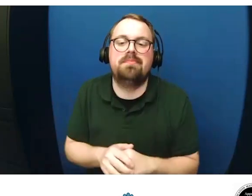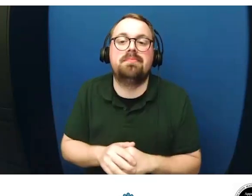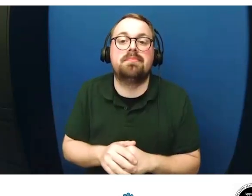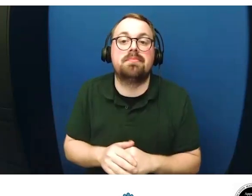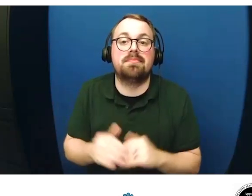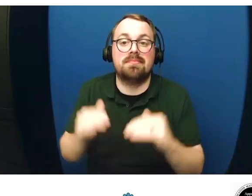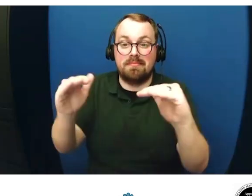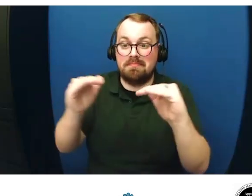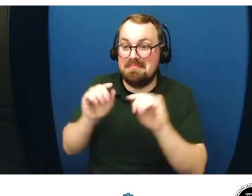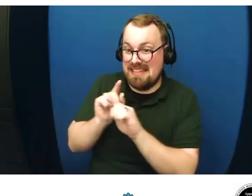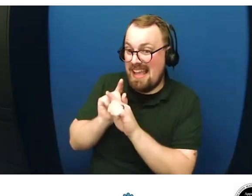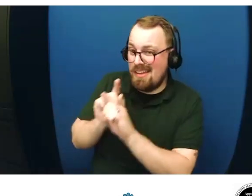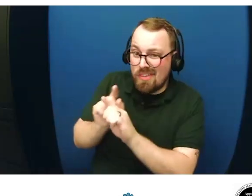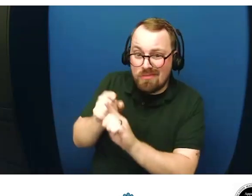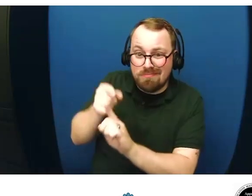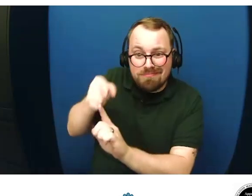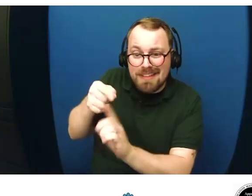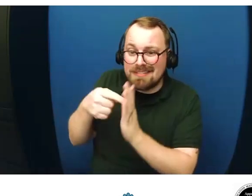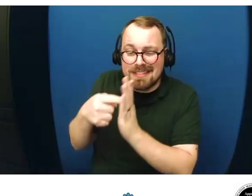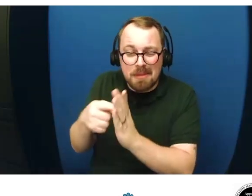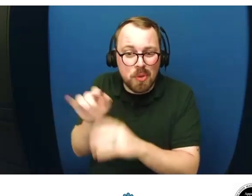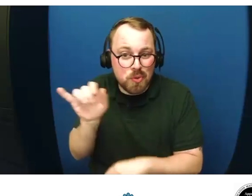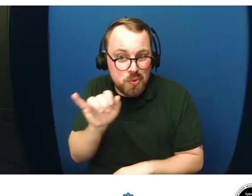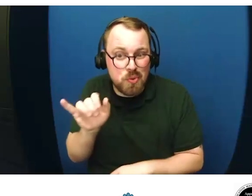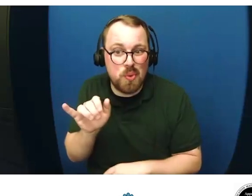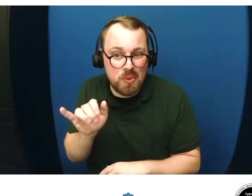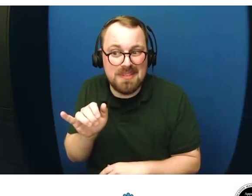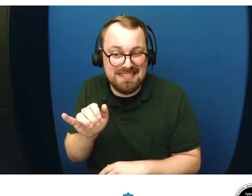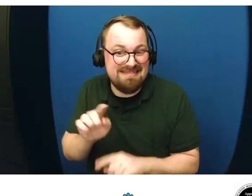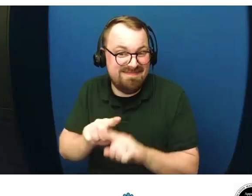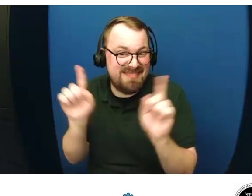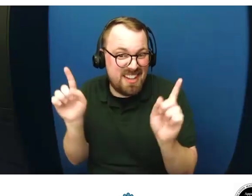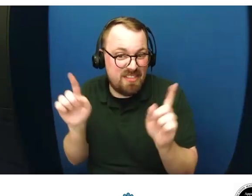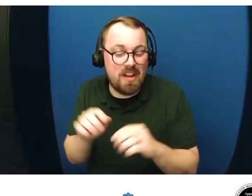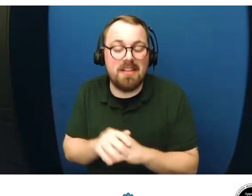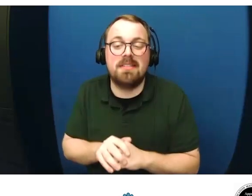Interveners is another example of things that are quite different, or can be quite